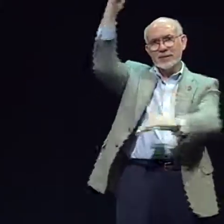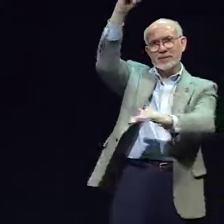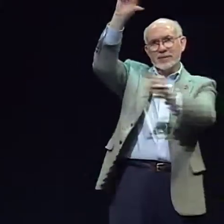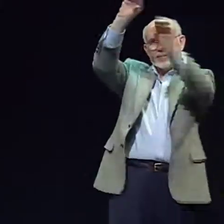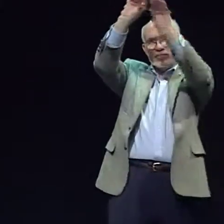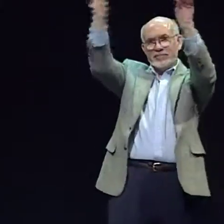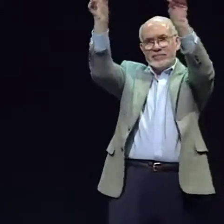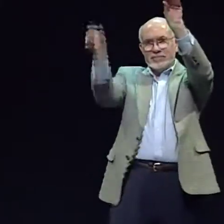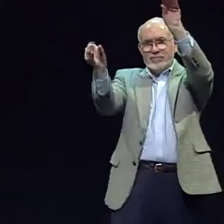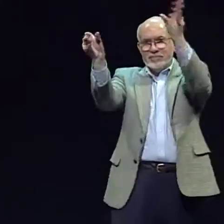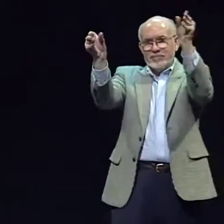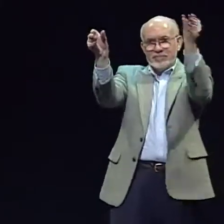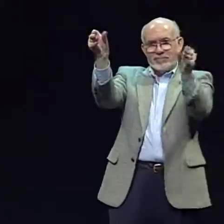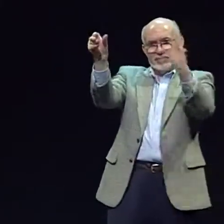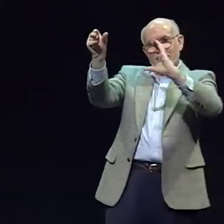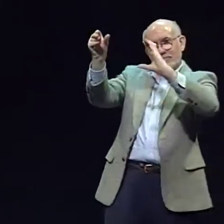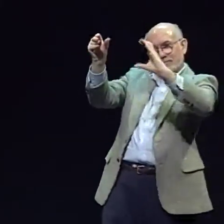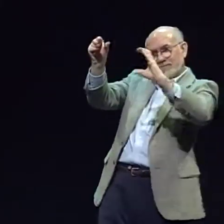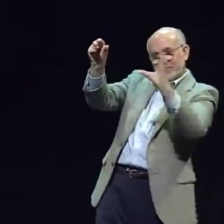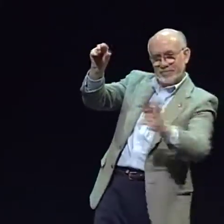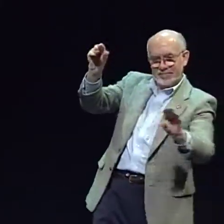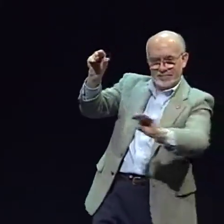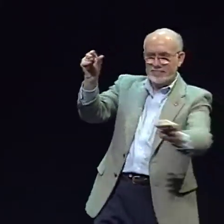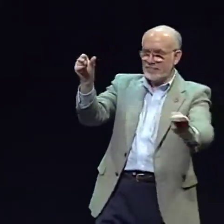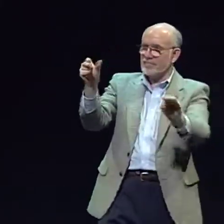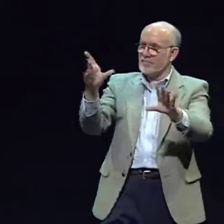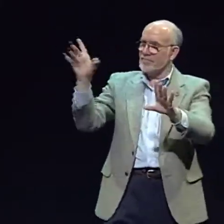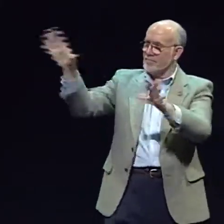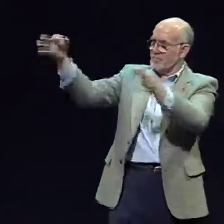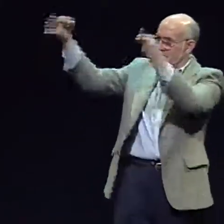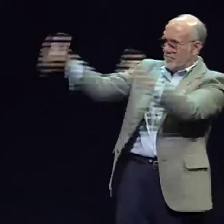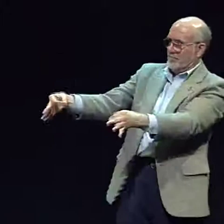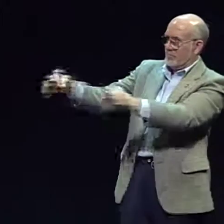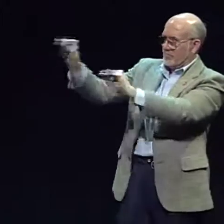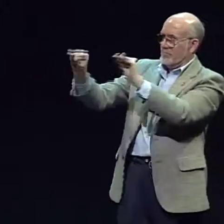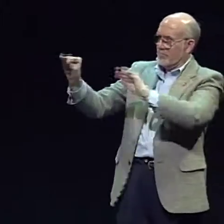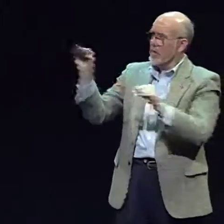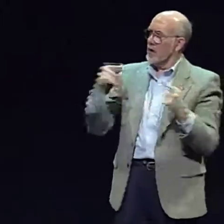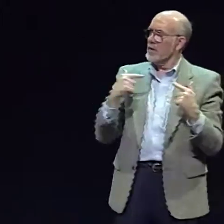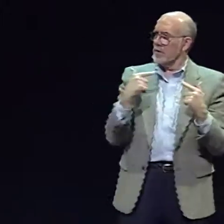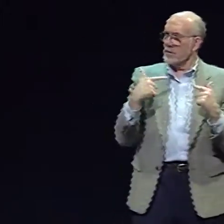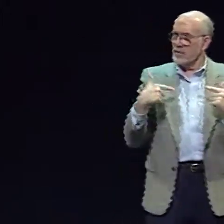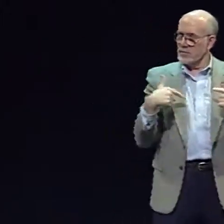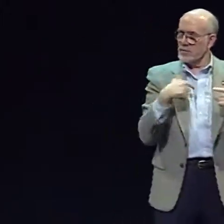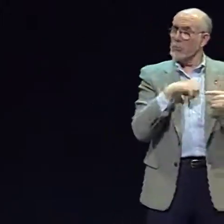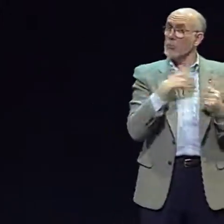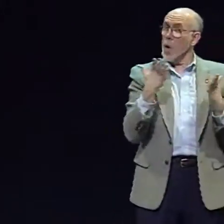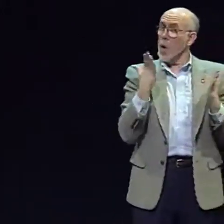JUST LIKE LOUISE NEVELSON IN HER PIECE PLACING THE DIFFERENT ITEMS ON THE WALL--